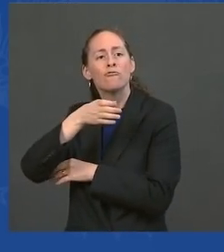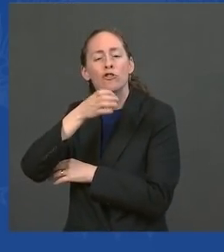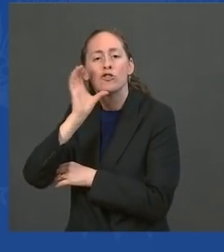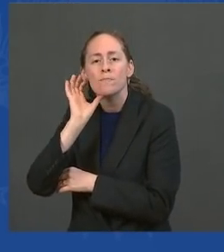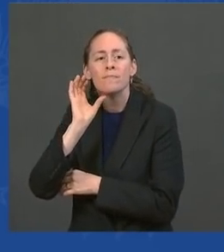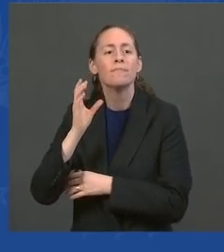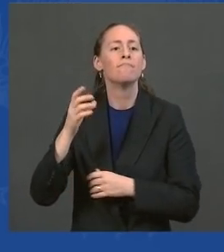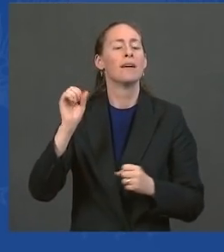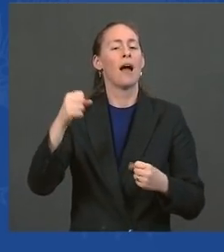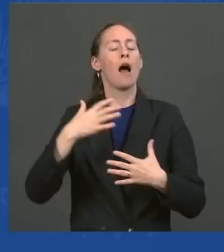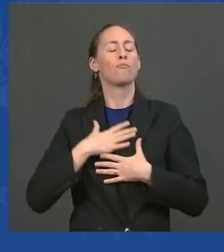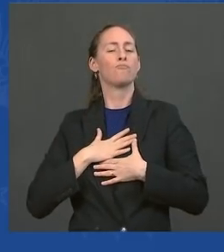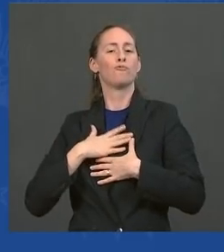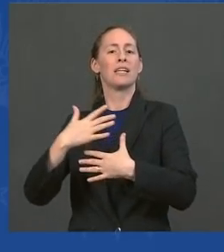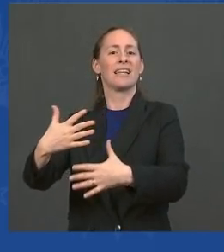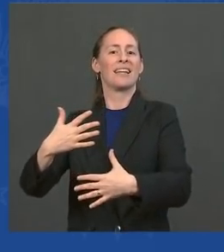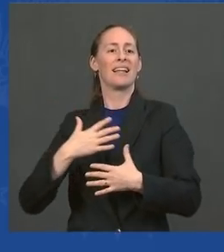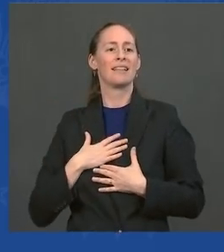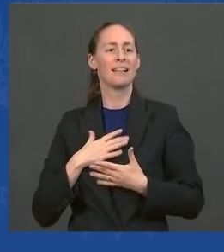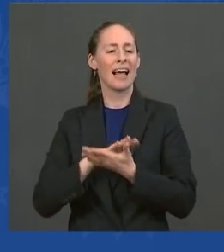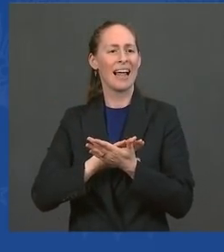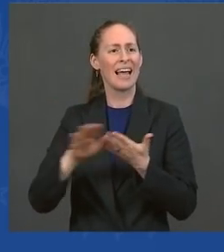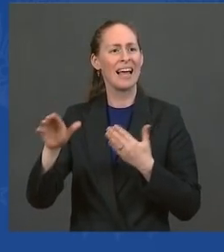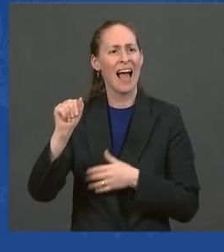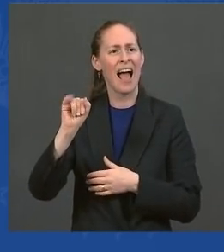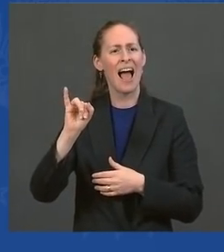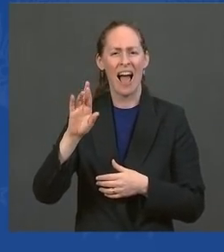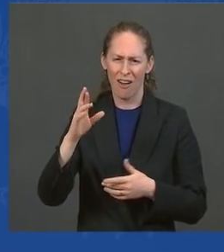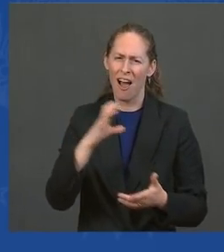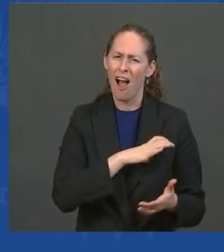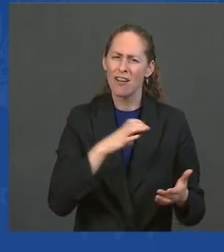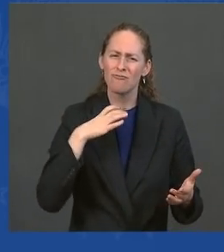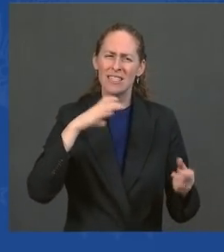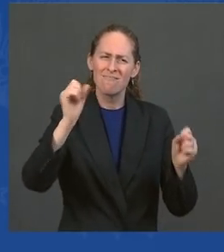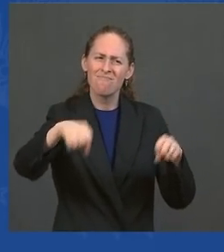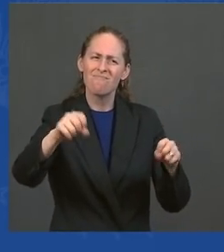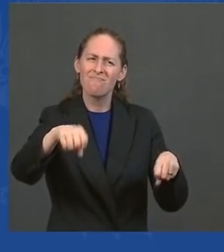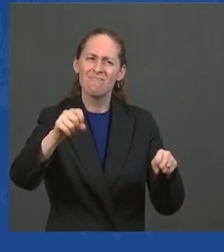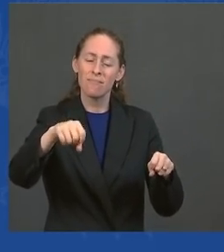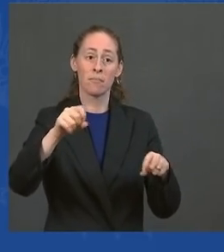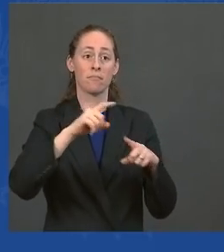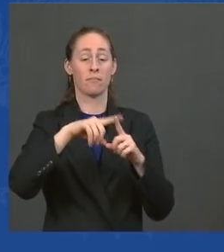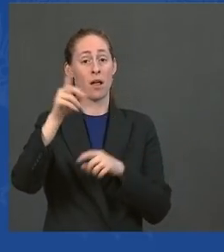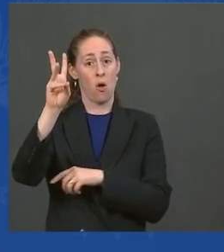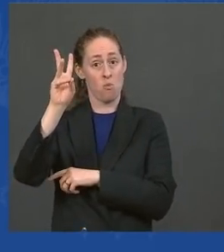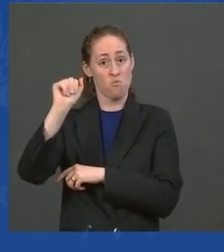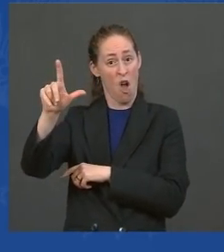Earlier this year, Wall Street -- not some liberal think tank -- Wall Street and a Wall Street outfit called Moody's